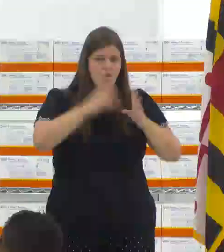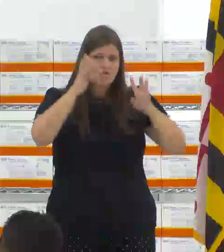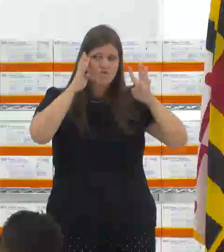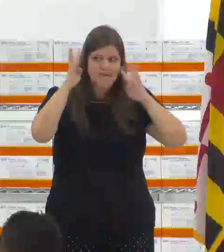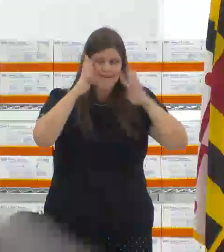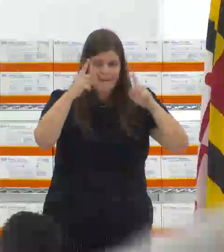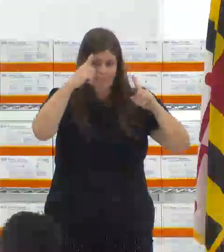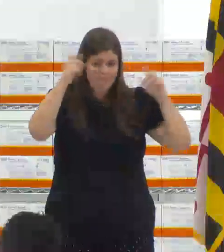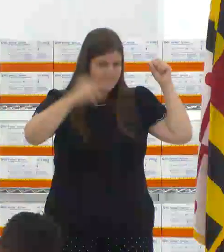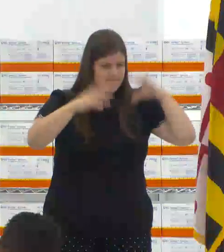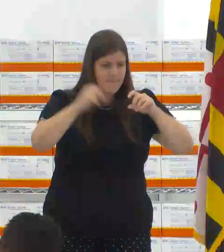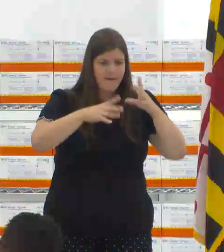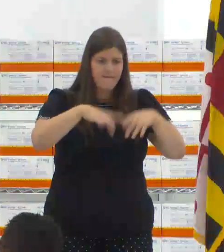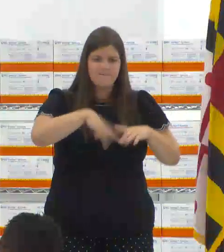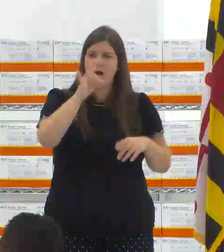face of one of the most daunting challenges of our